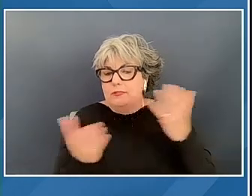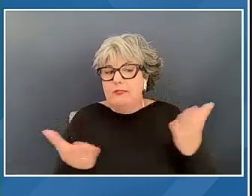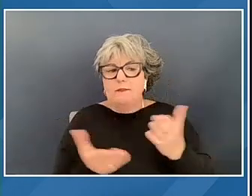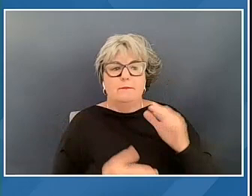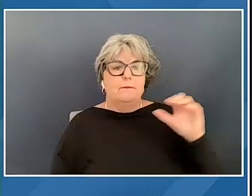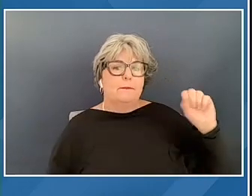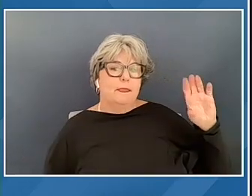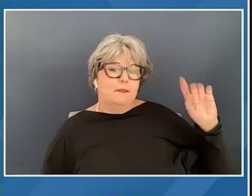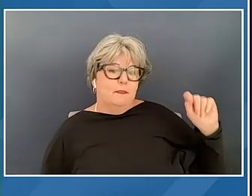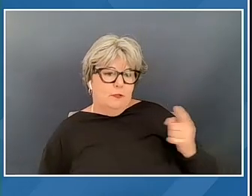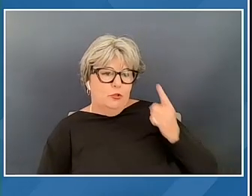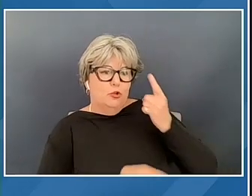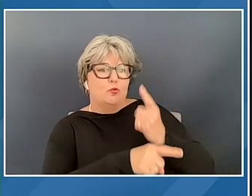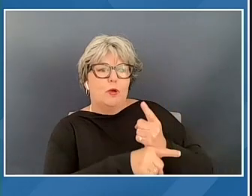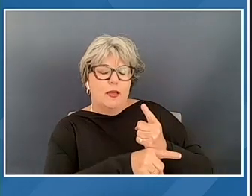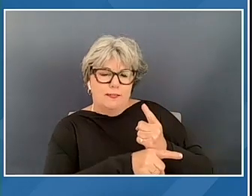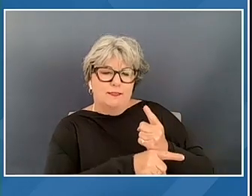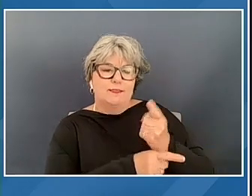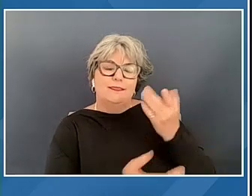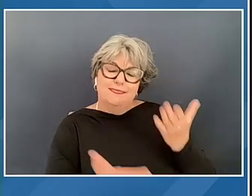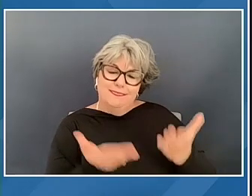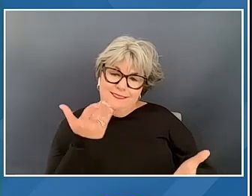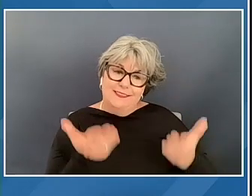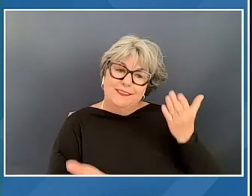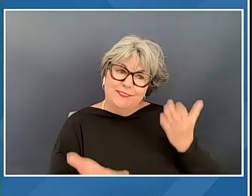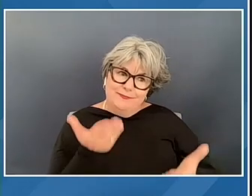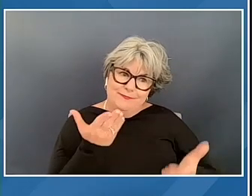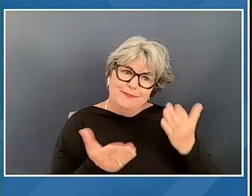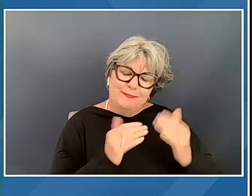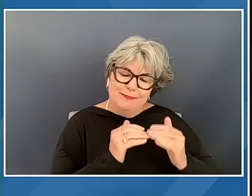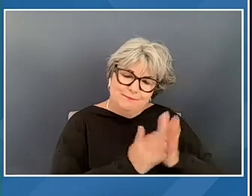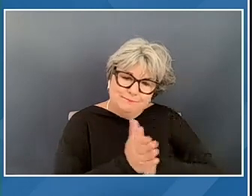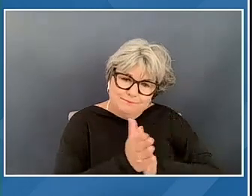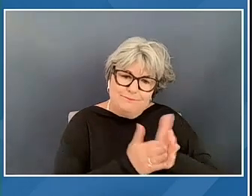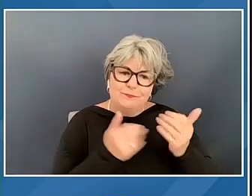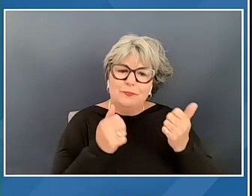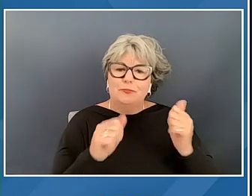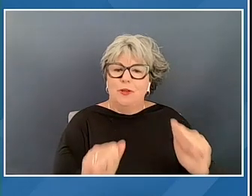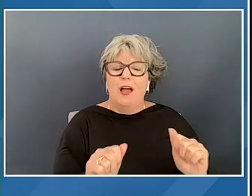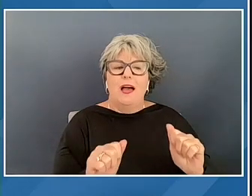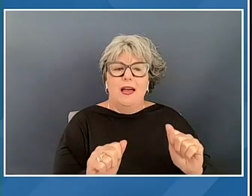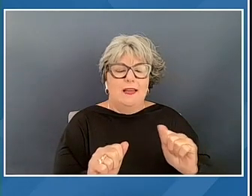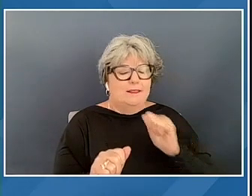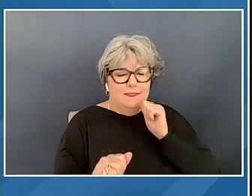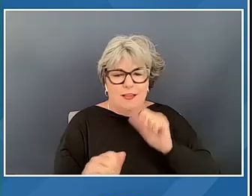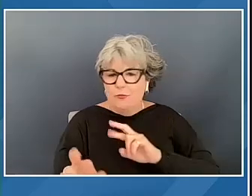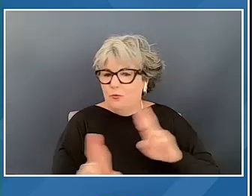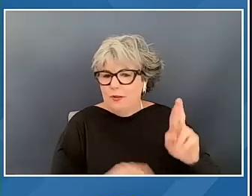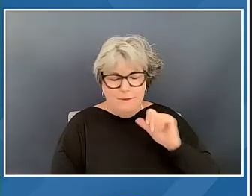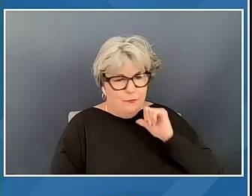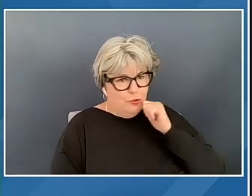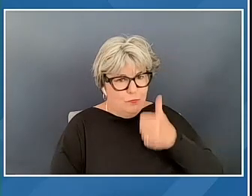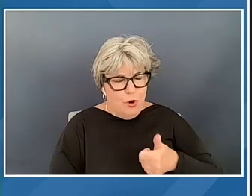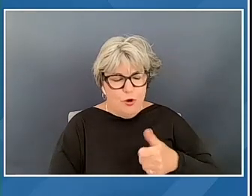It might be a little over rambunctious for us to try to get that for you for tomorrow. One thing I do- one thing I do